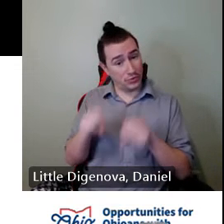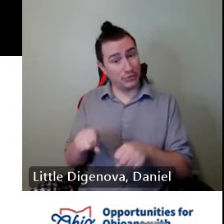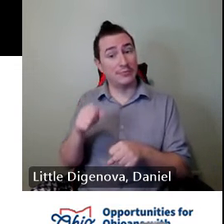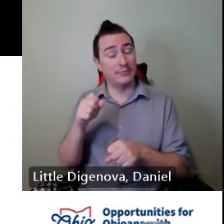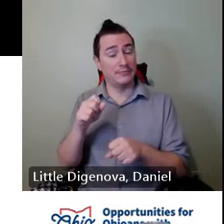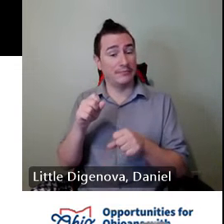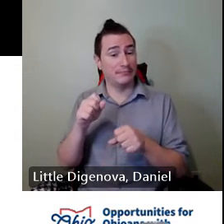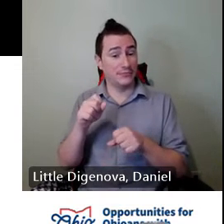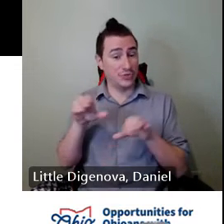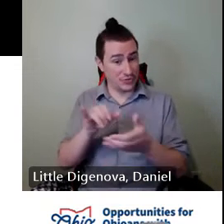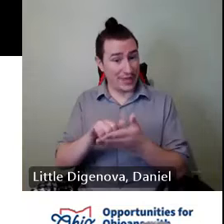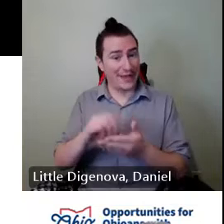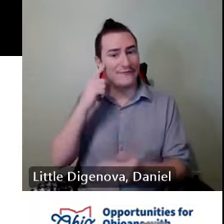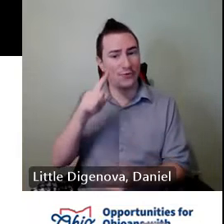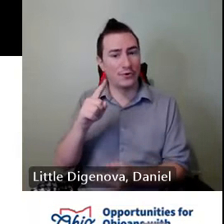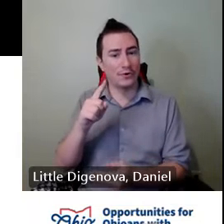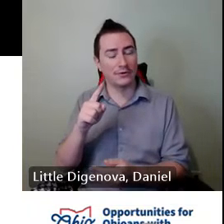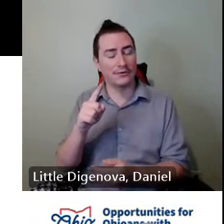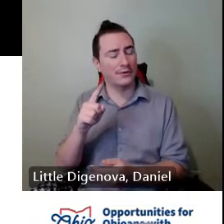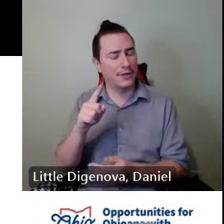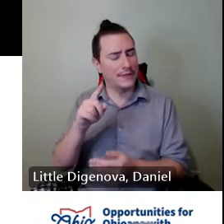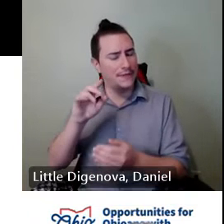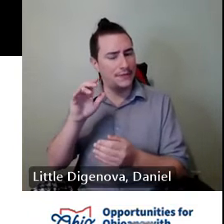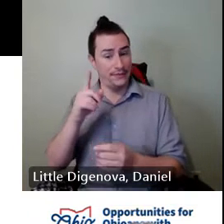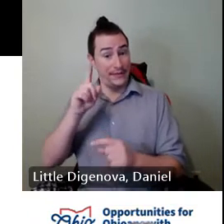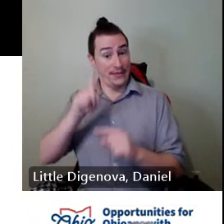So, if you've obtained that documentation and that